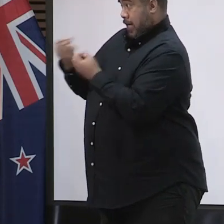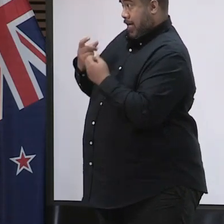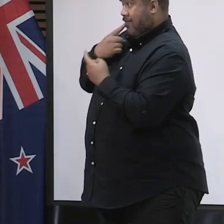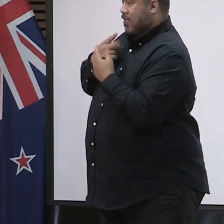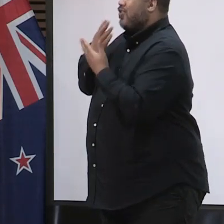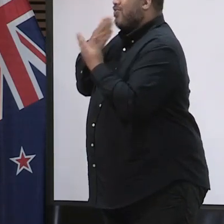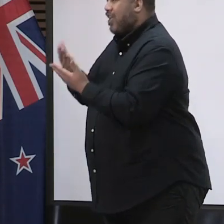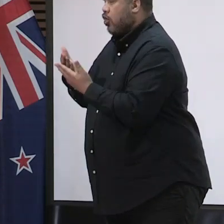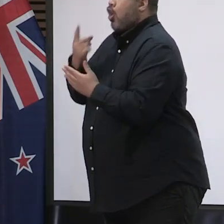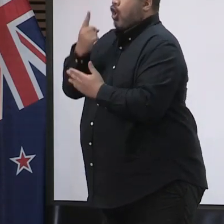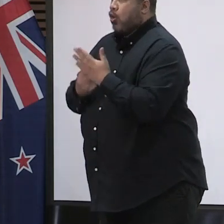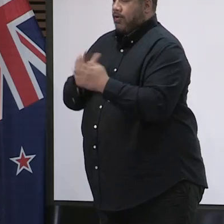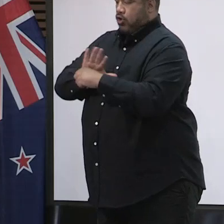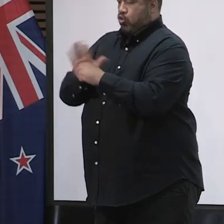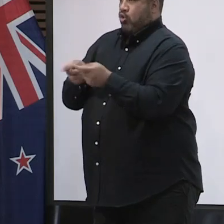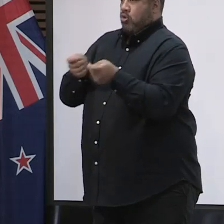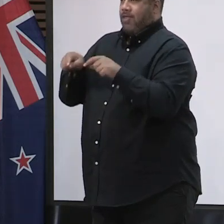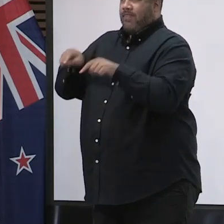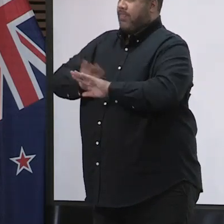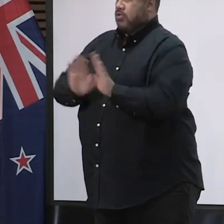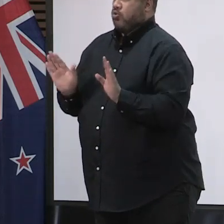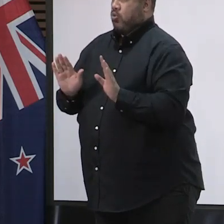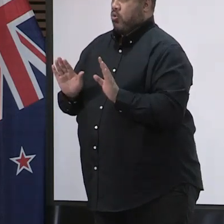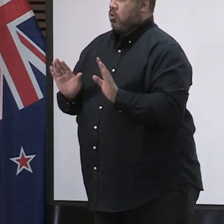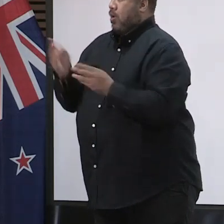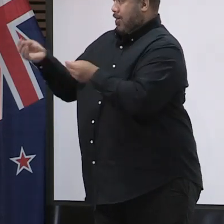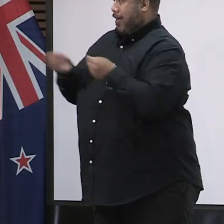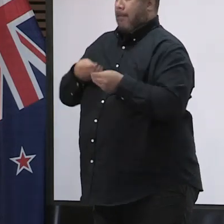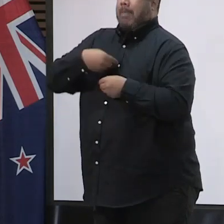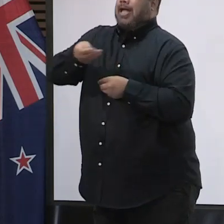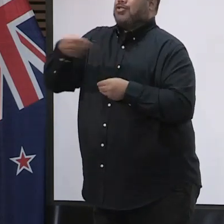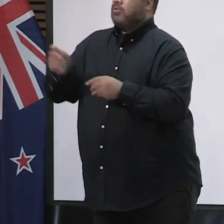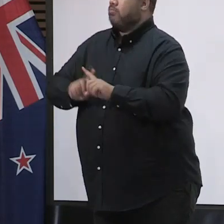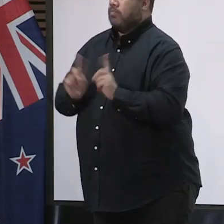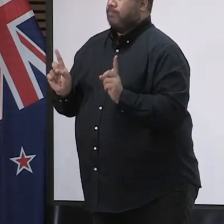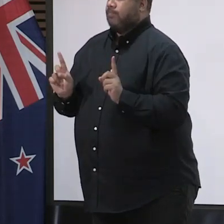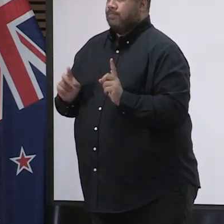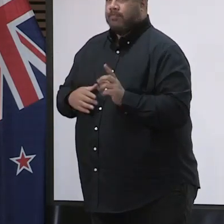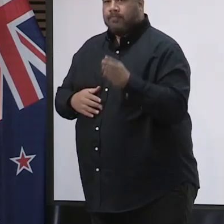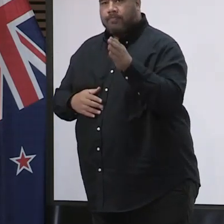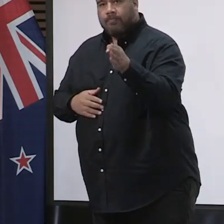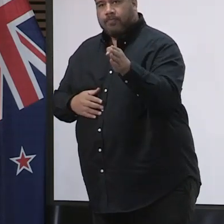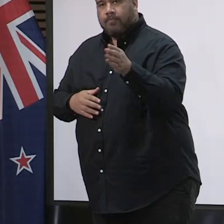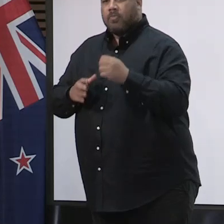privacy impact assessment. It will only be used for contact tracing purposes, for the